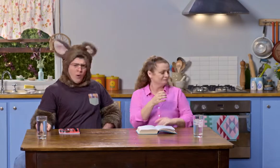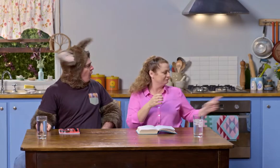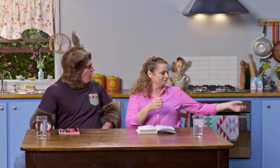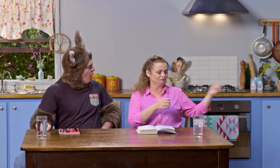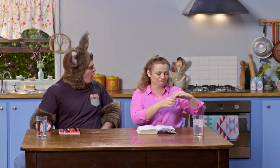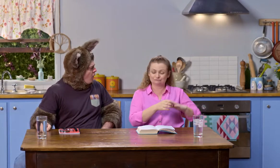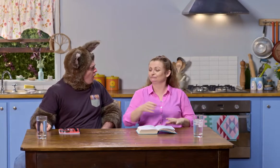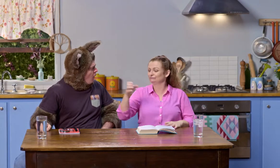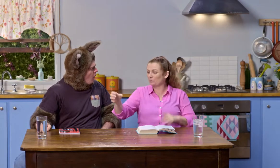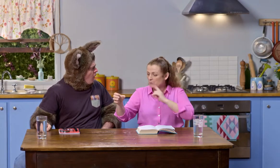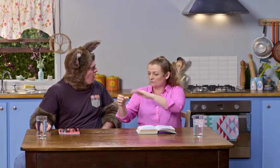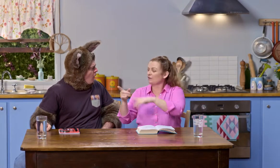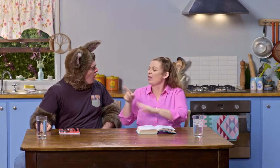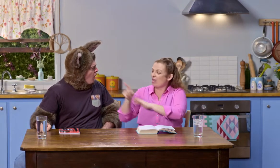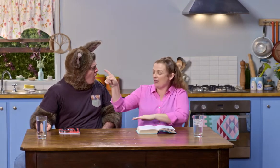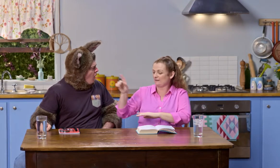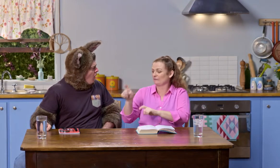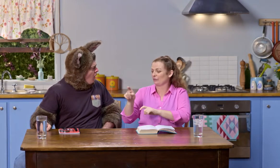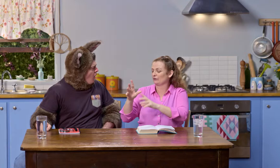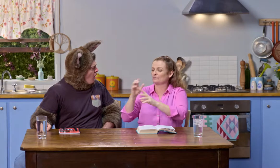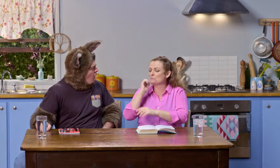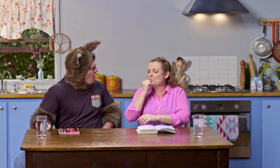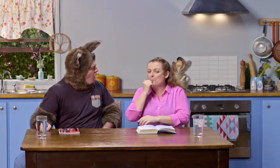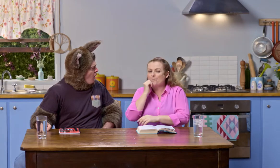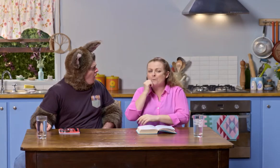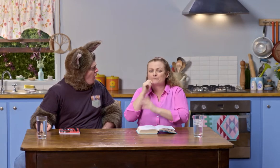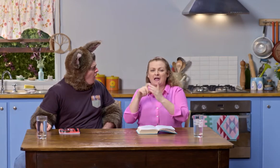When you went outside to play, the heat made the ice melt.